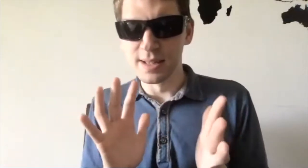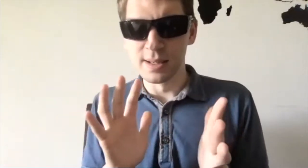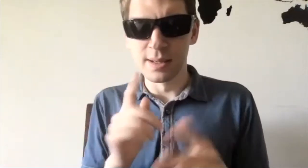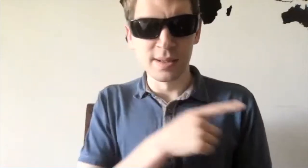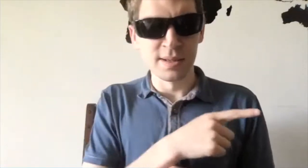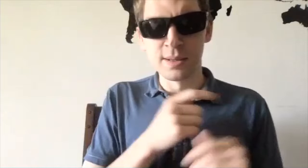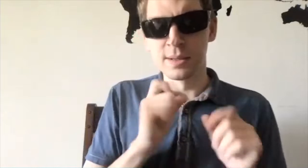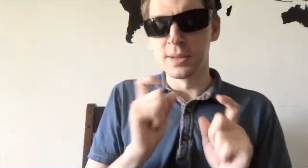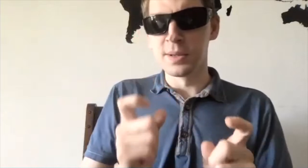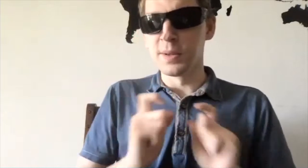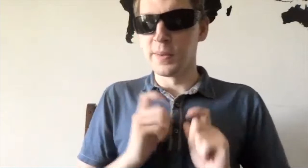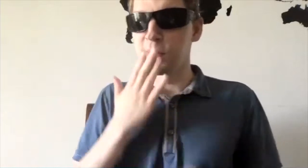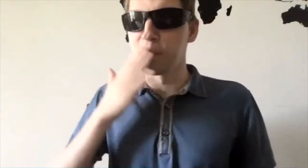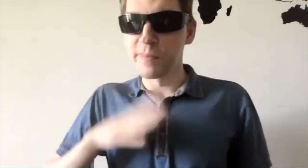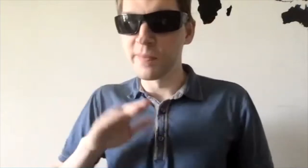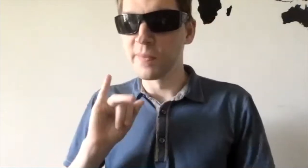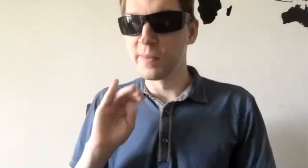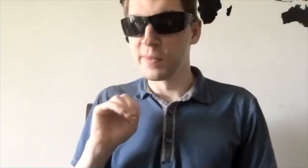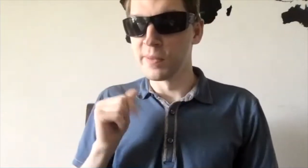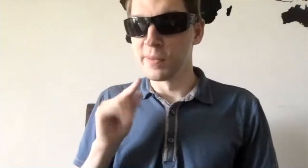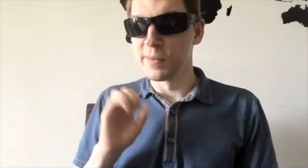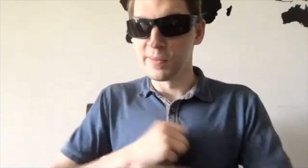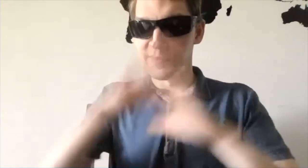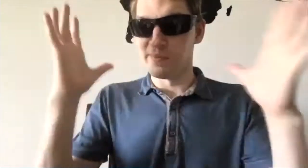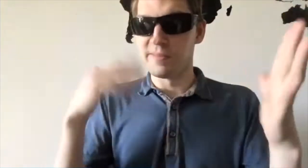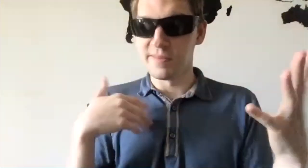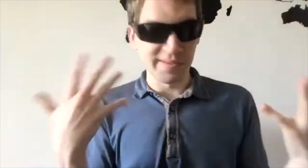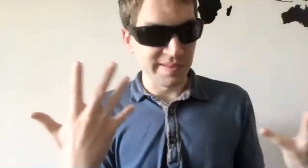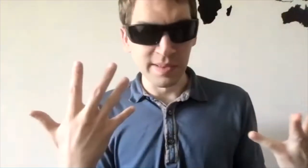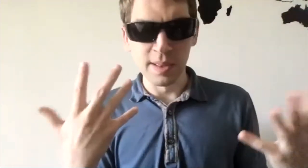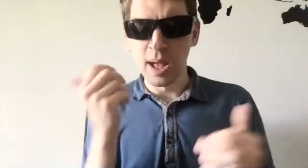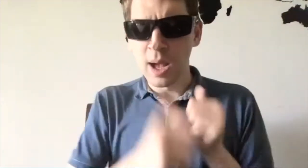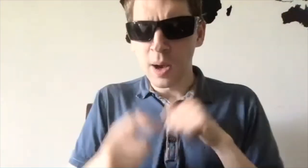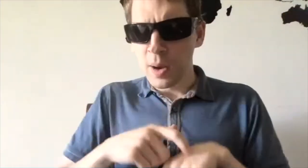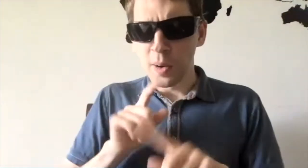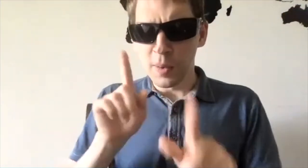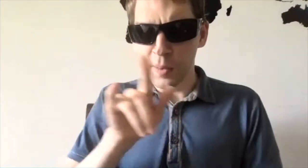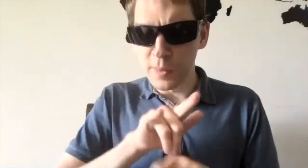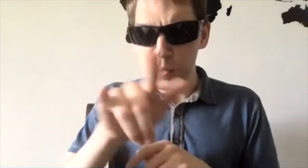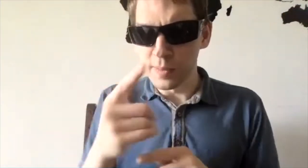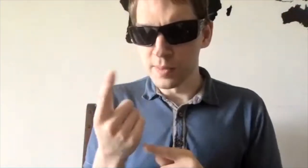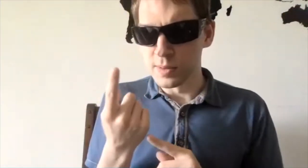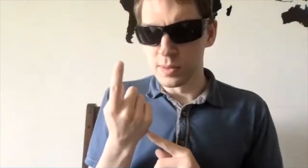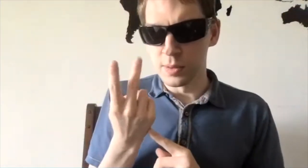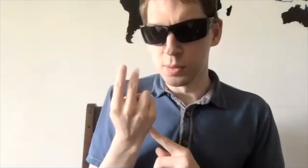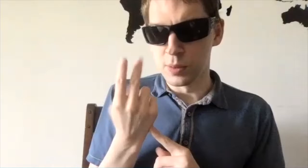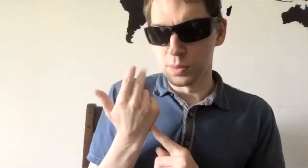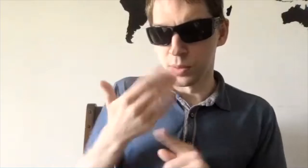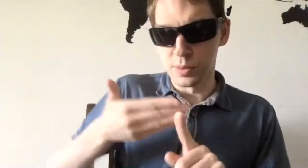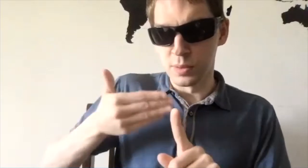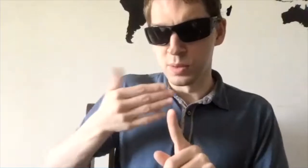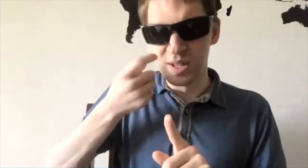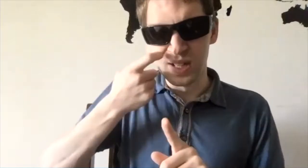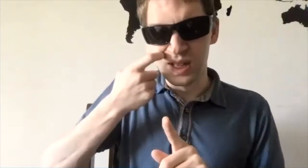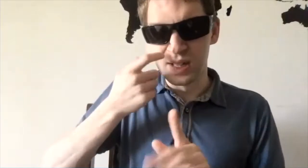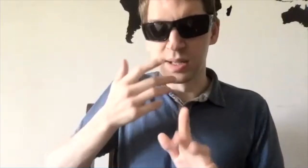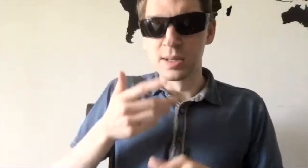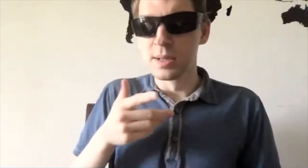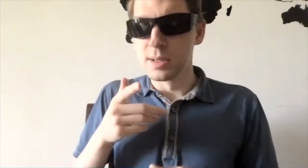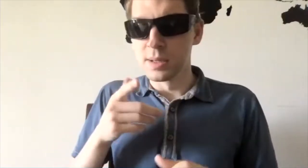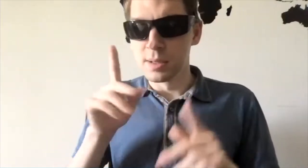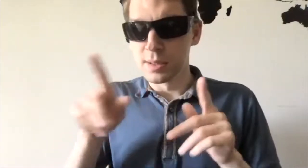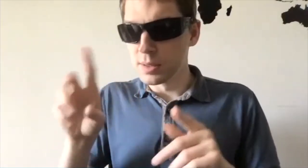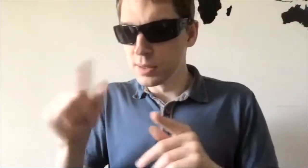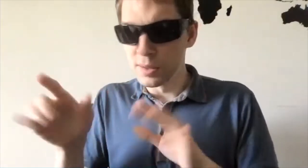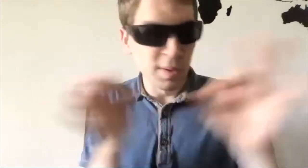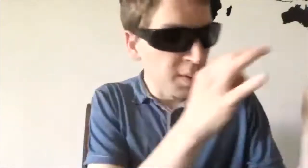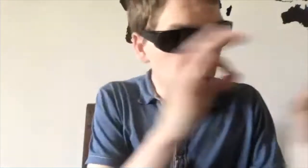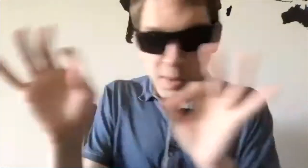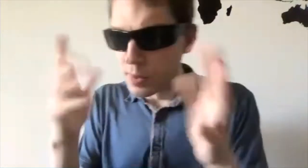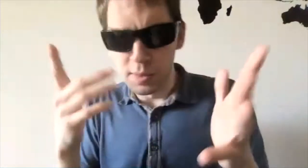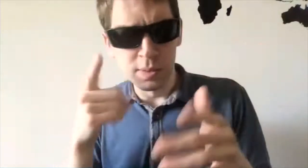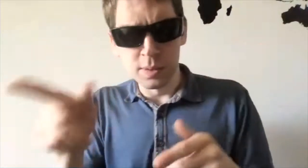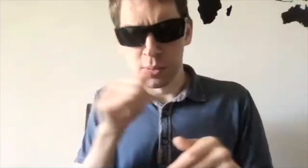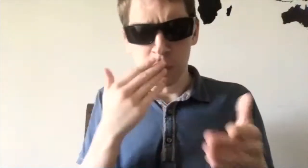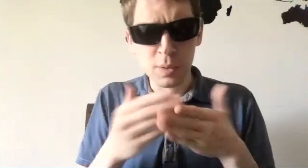coming up against this. That's really given those of us who have service animals kind of a bad rap.